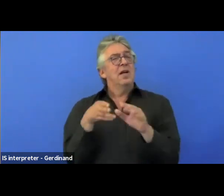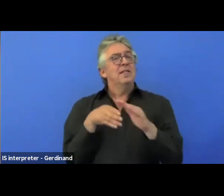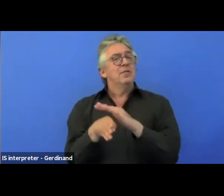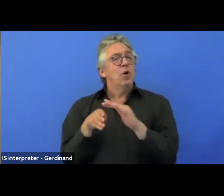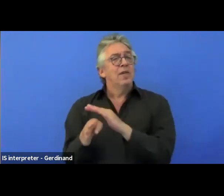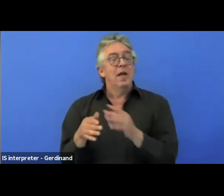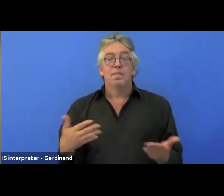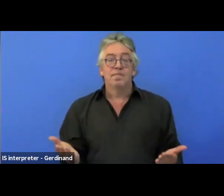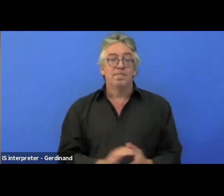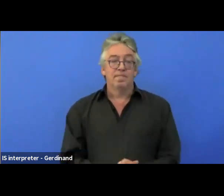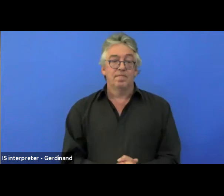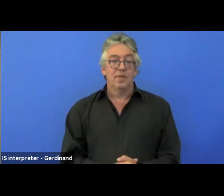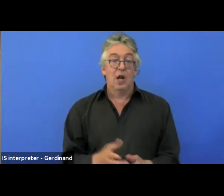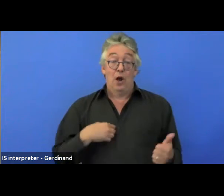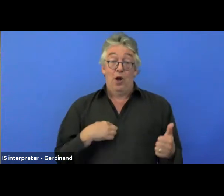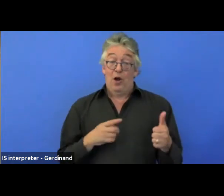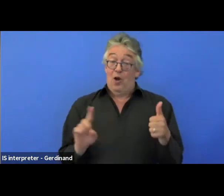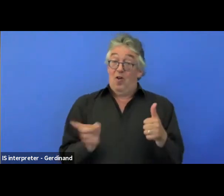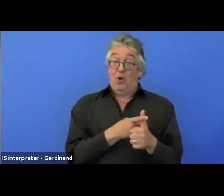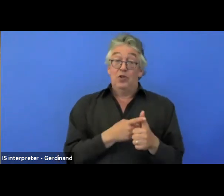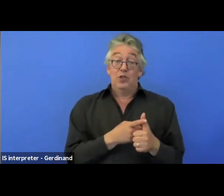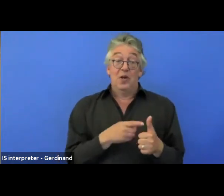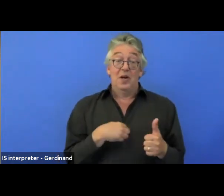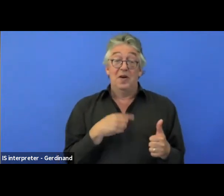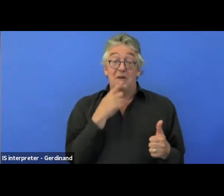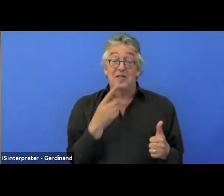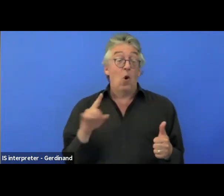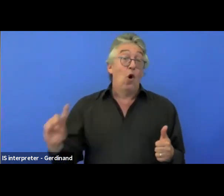I mentioned the first one because is the first harmonized standard